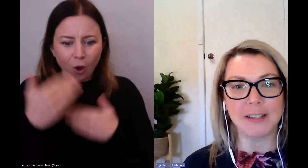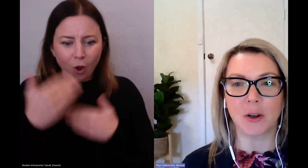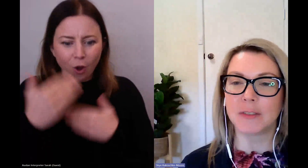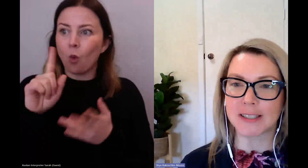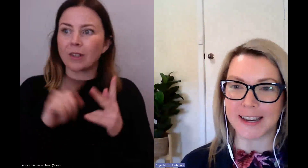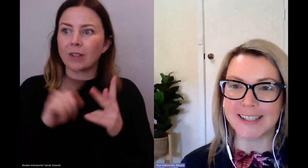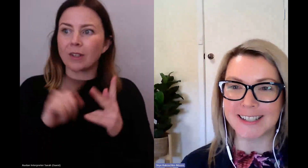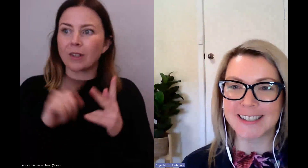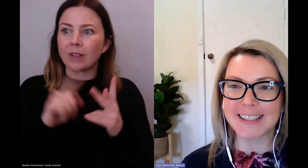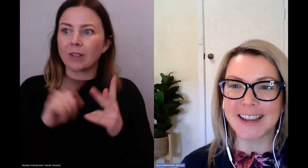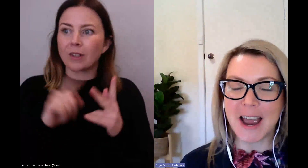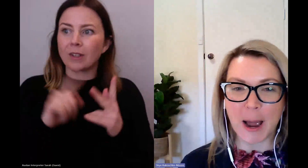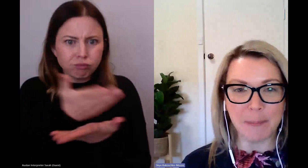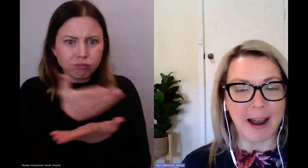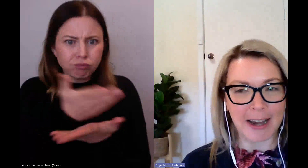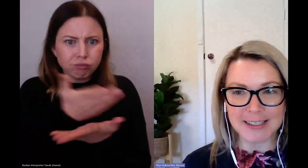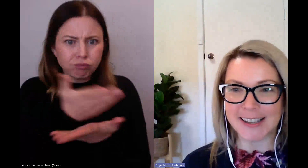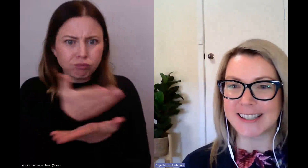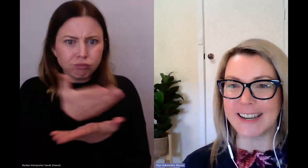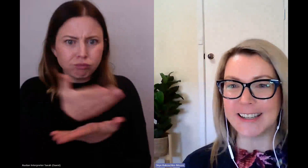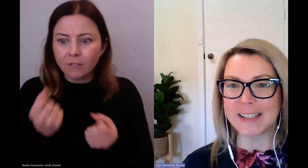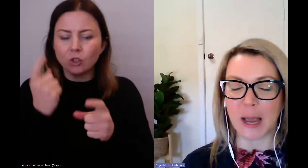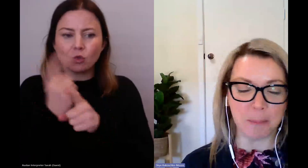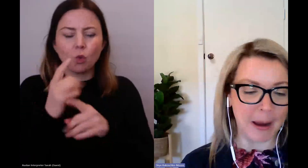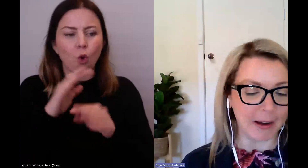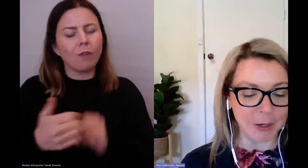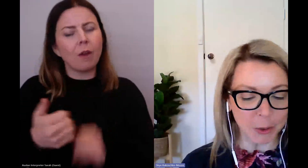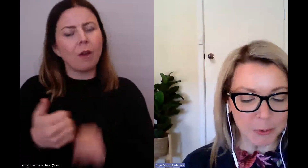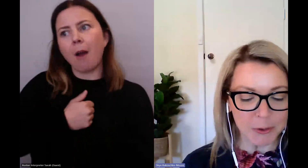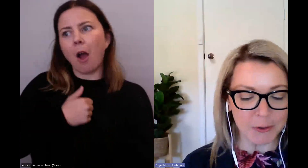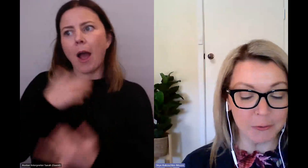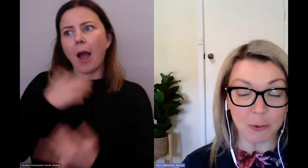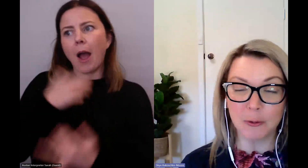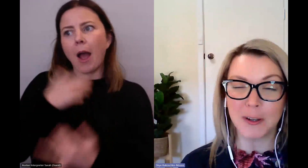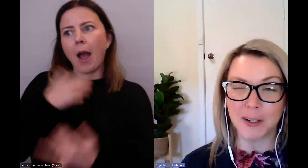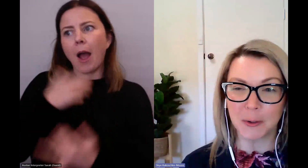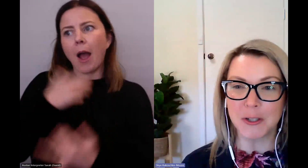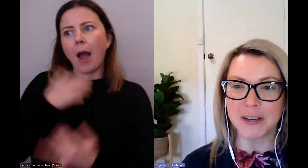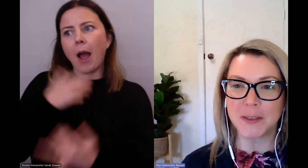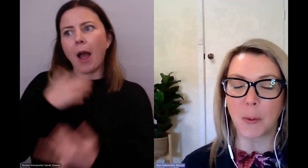these conversations about access needs about inclusion, true inclusion in the